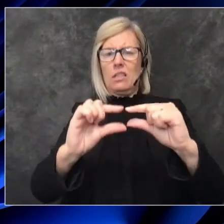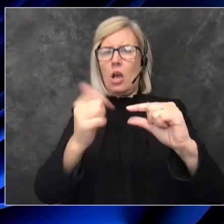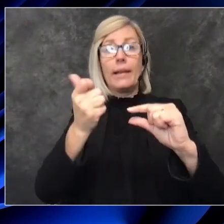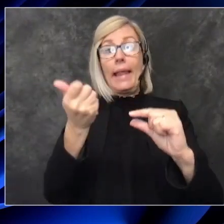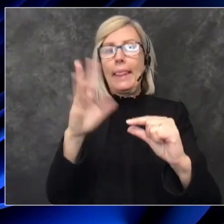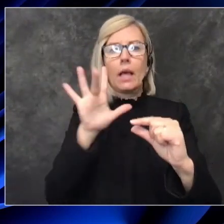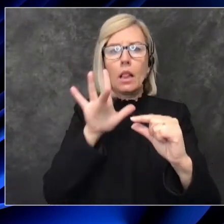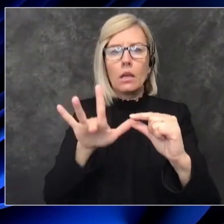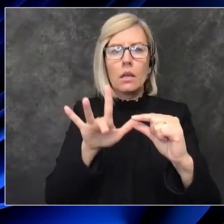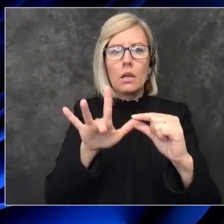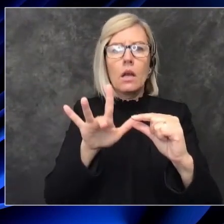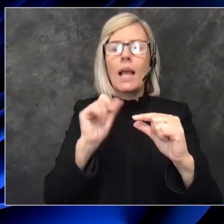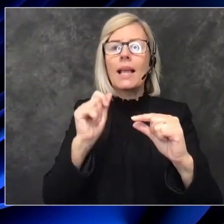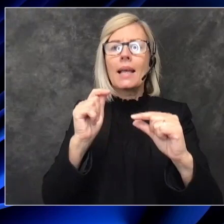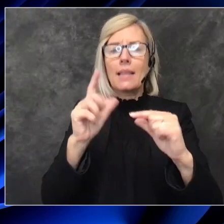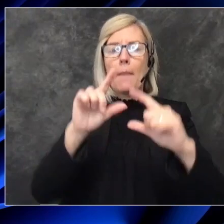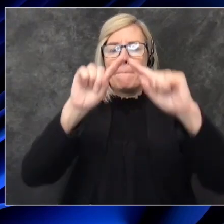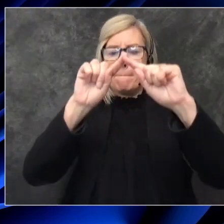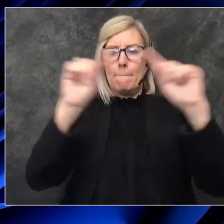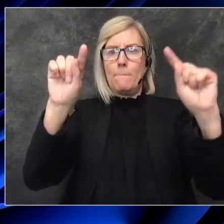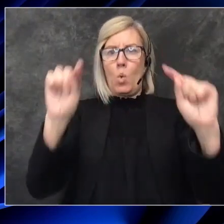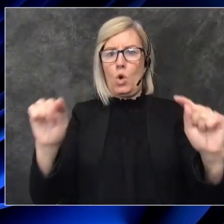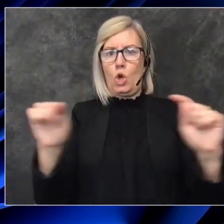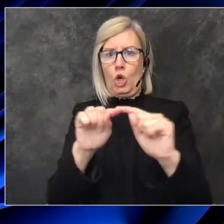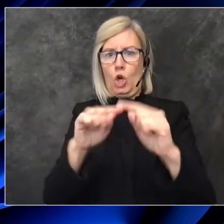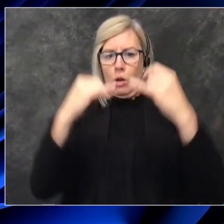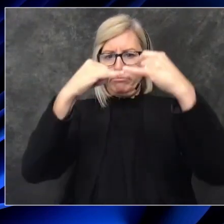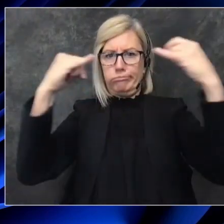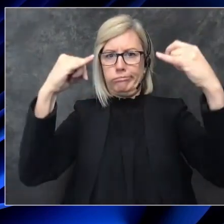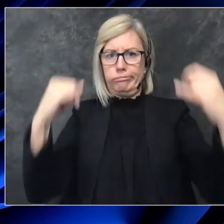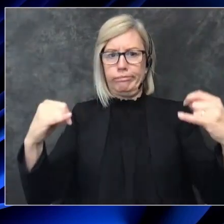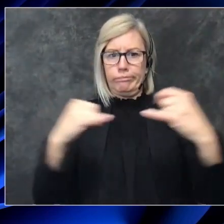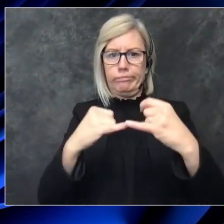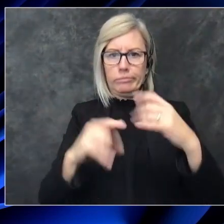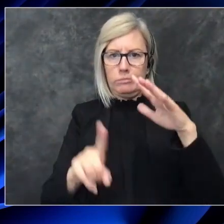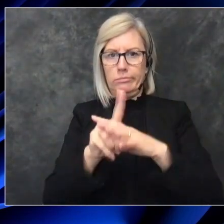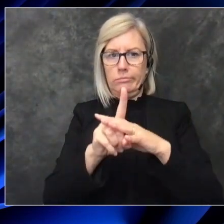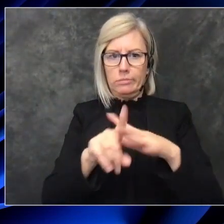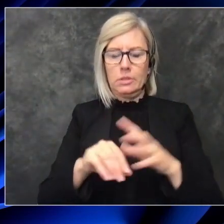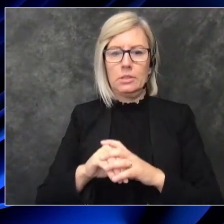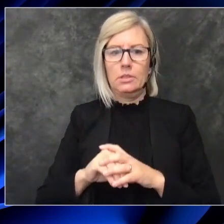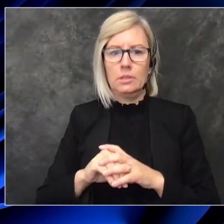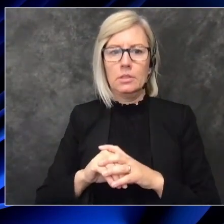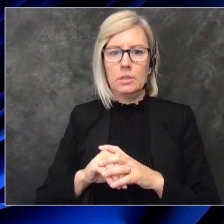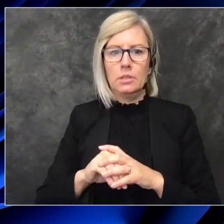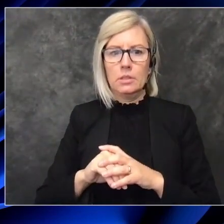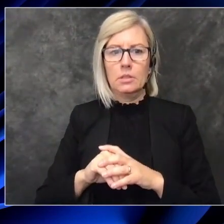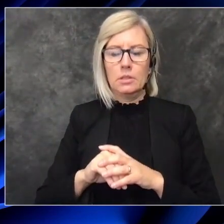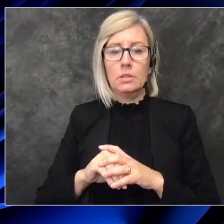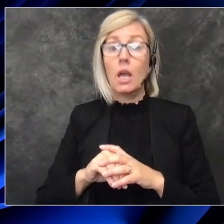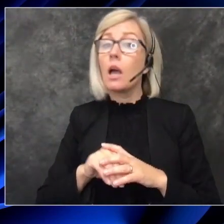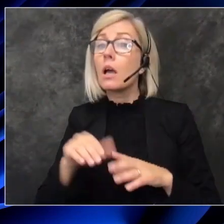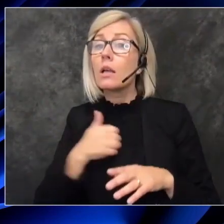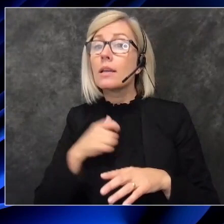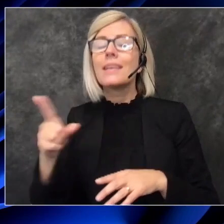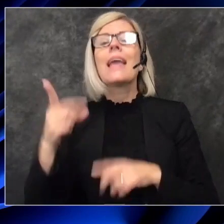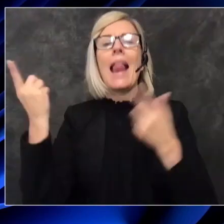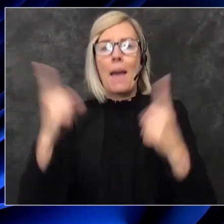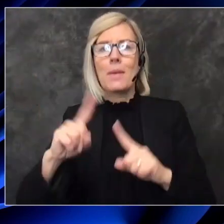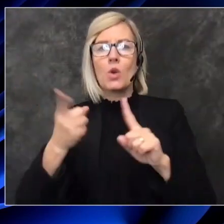get that border around it happens. So what happens when you use to keyboard? What happens when you use the keyboard, then to Hector. Yeah it does.